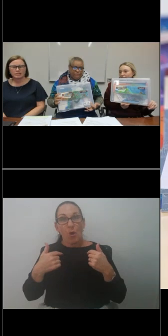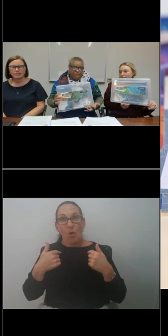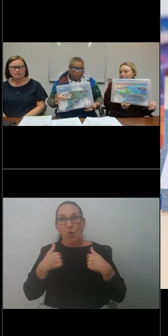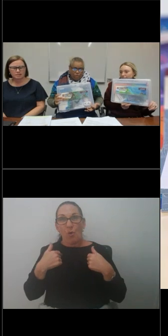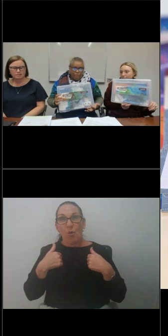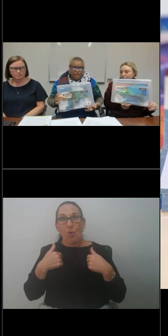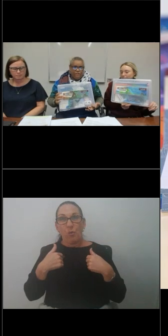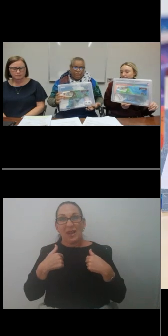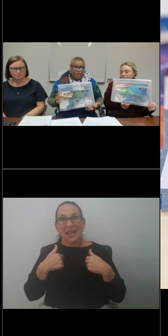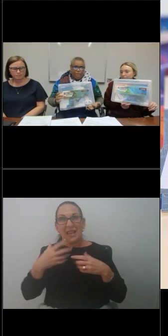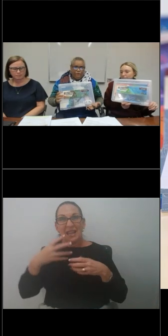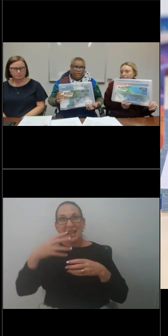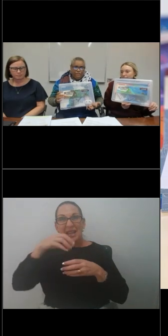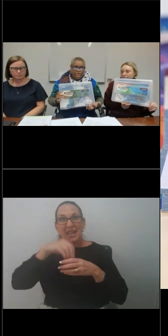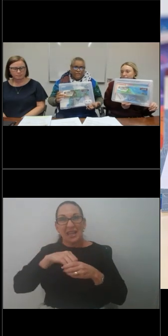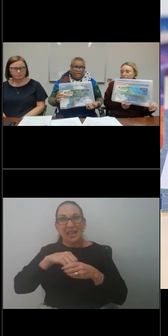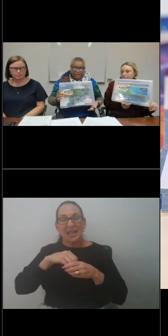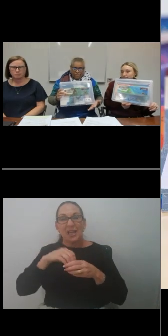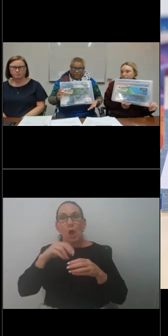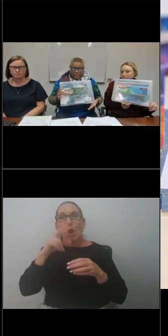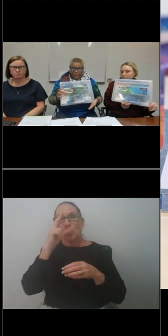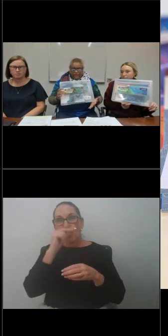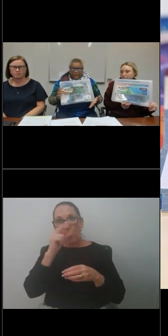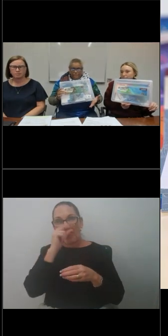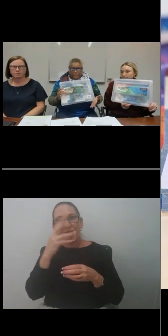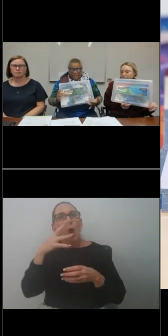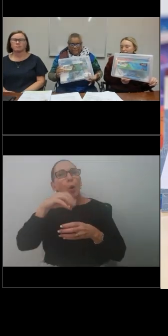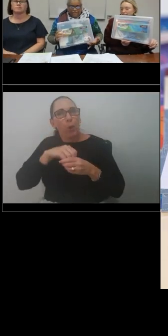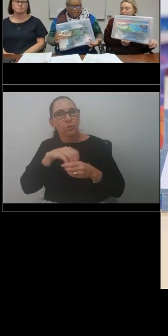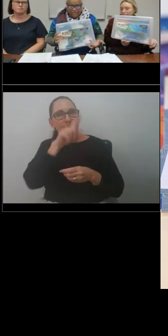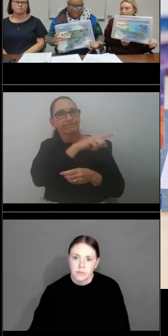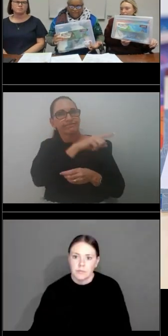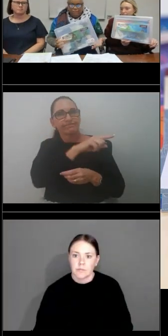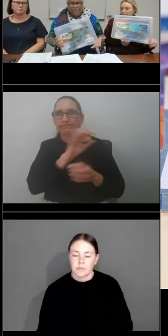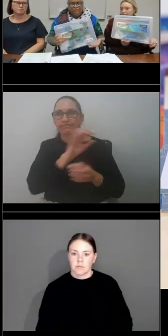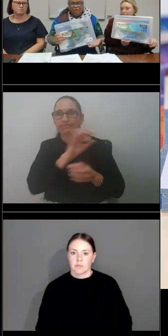have incorporated the youth component inside that so um that's the difference so really the